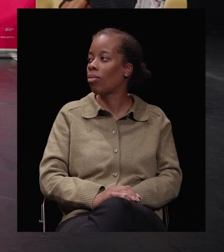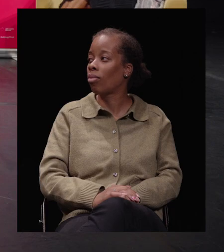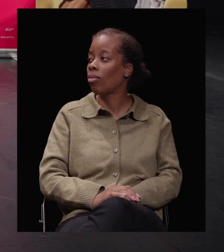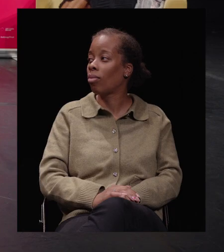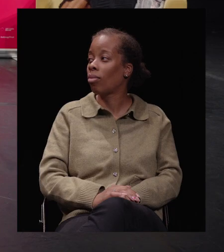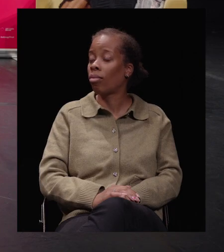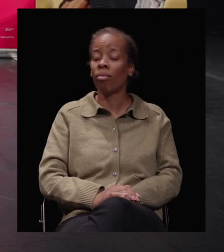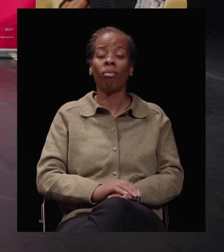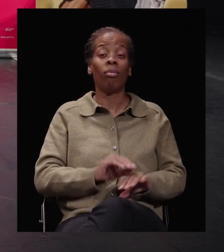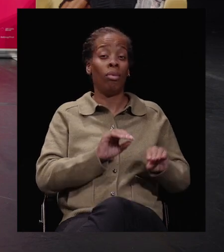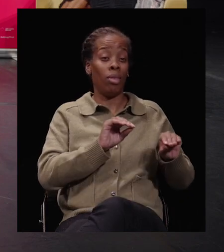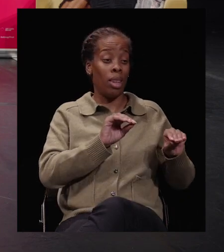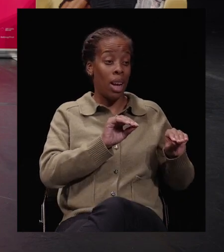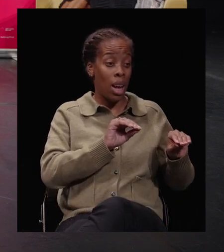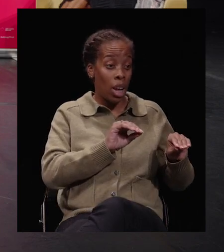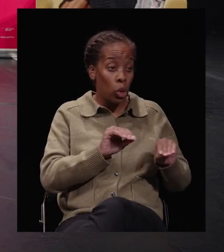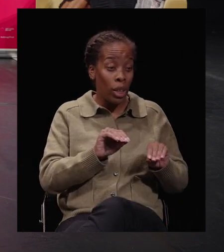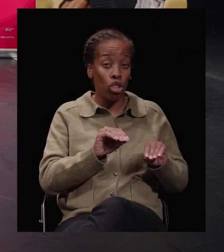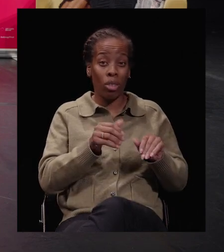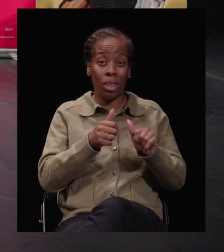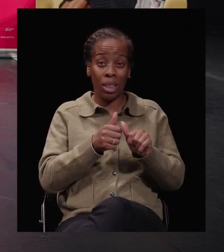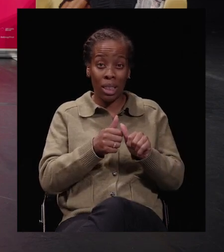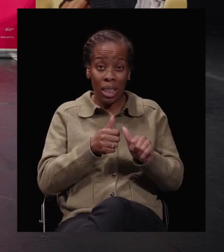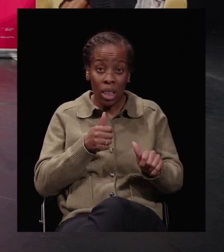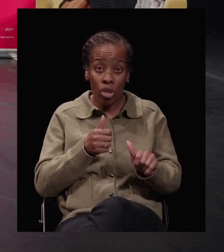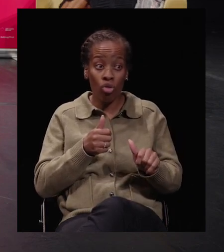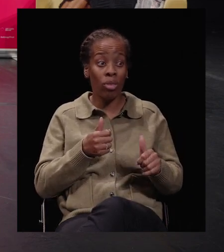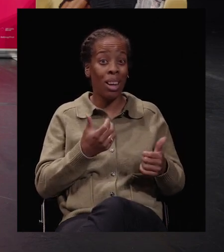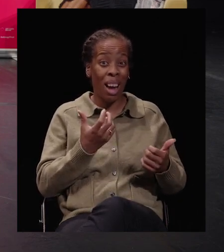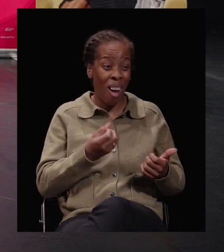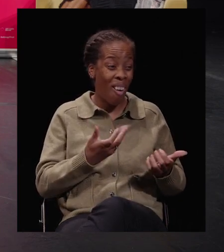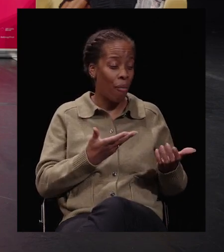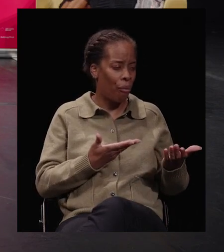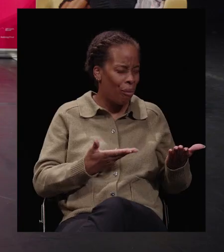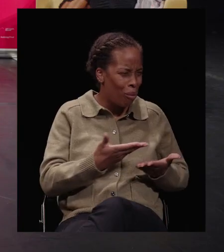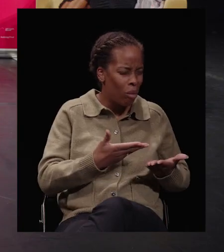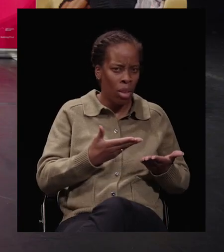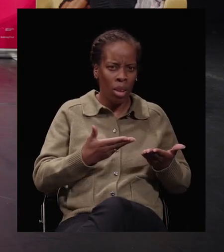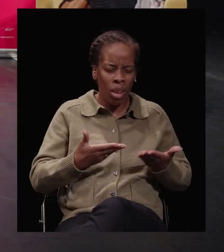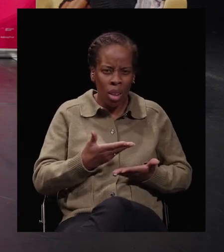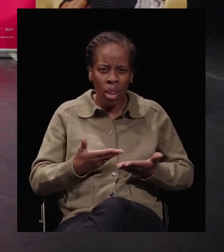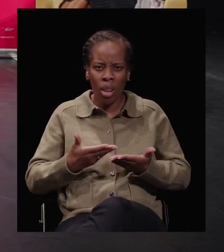in educational context and kind of industry based, and they're not always separate, but it just, particularly in dance,